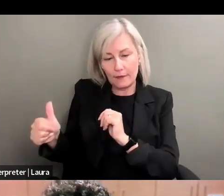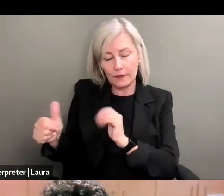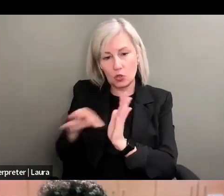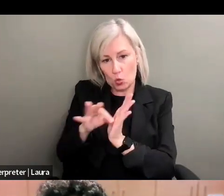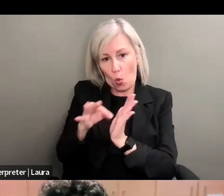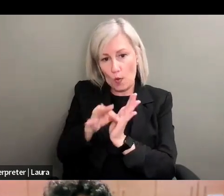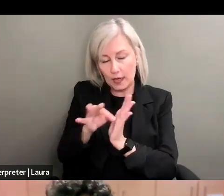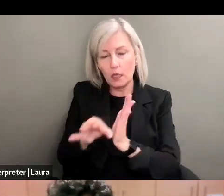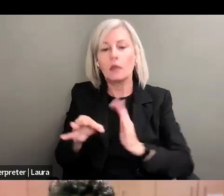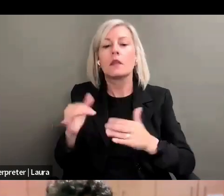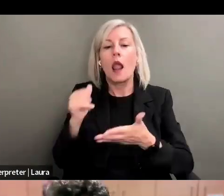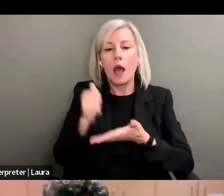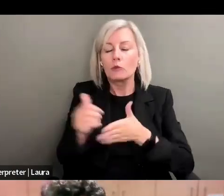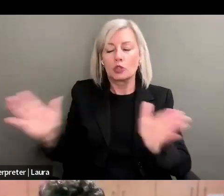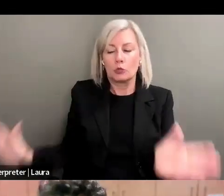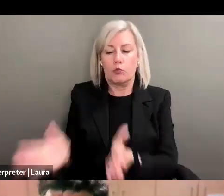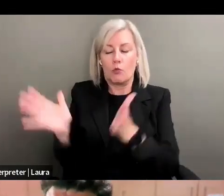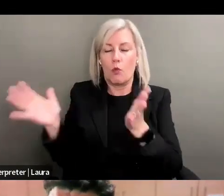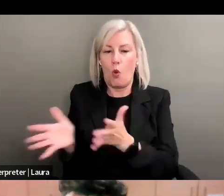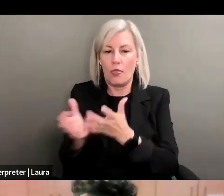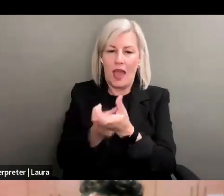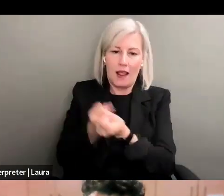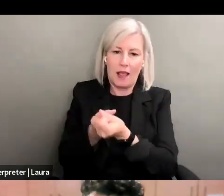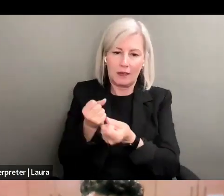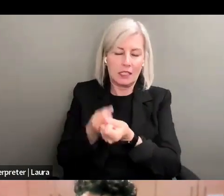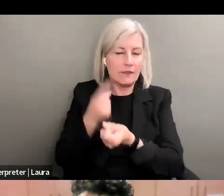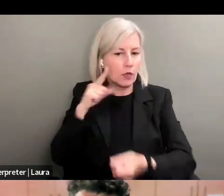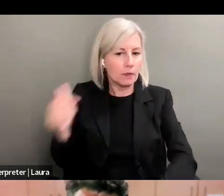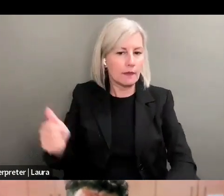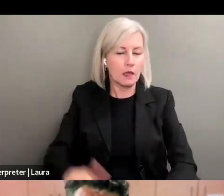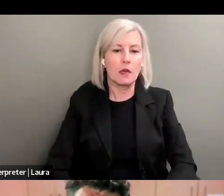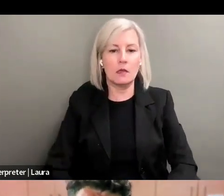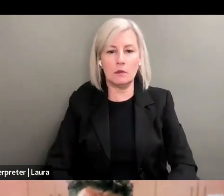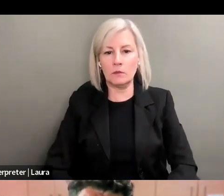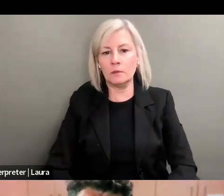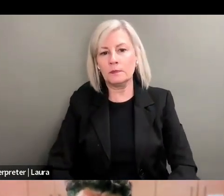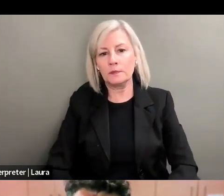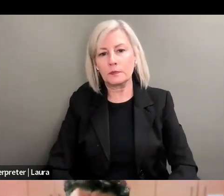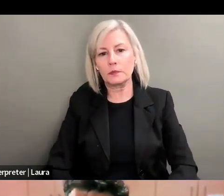starts to help promote self- advocacy for students.